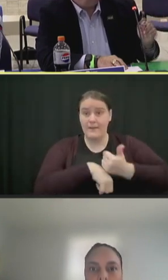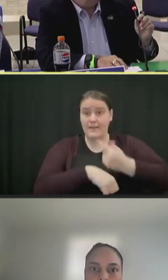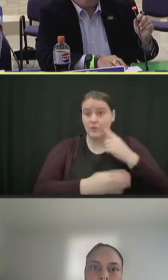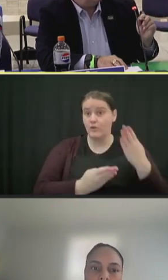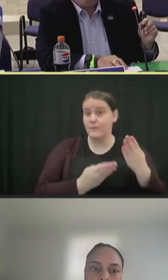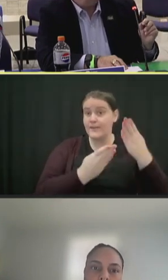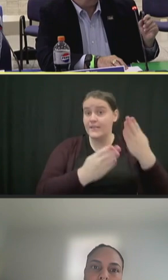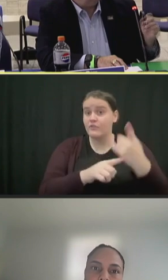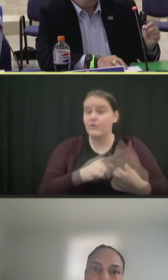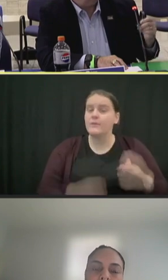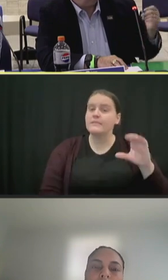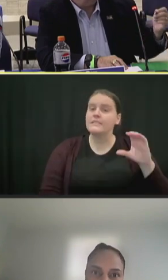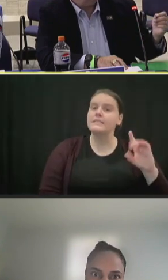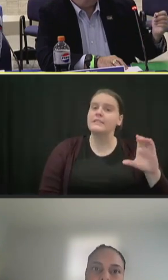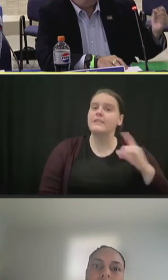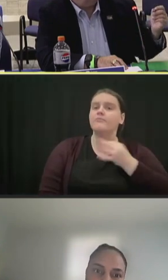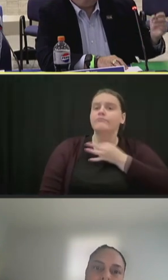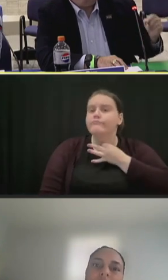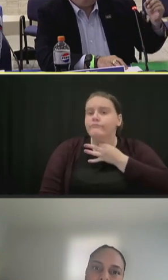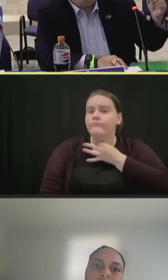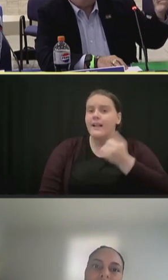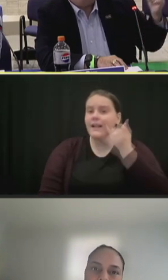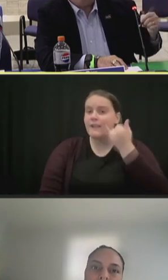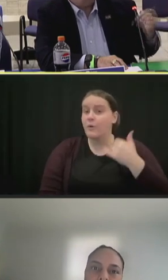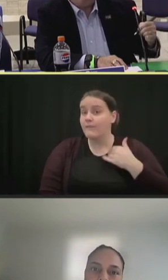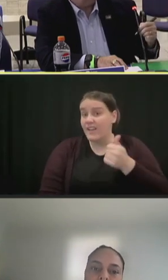any assets that help educate the public if you have one of these conditions? So,